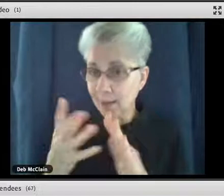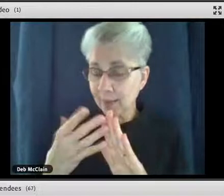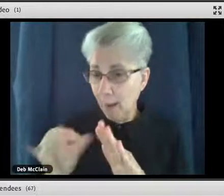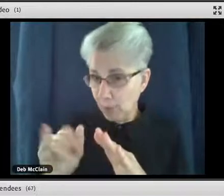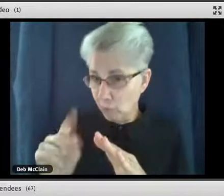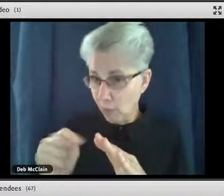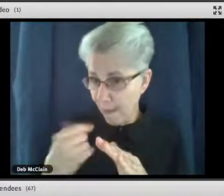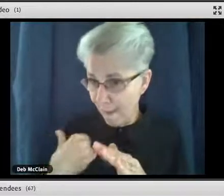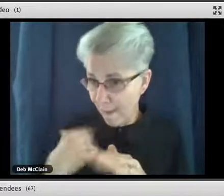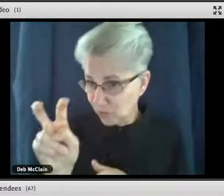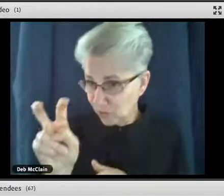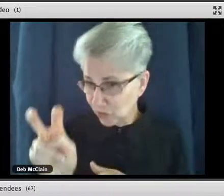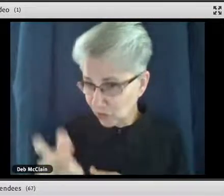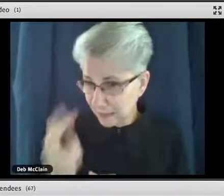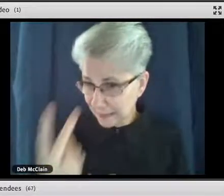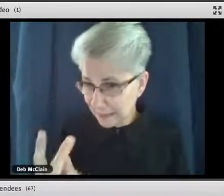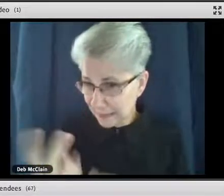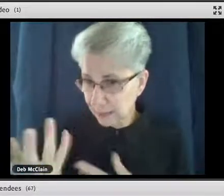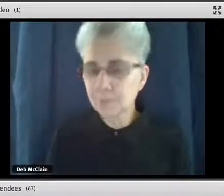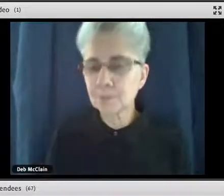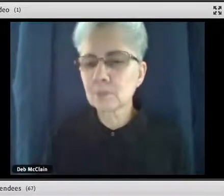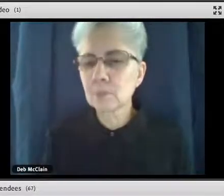and do we have a copyright?